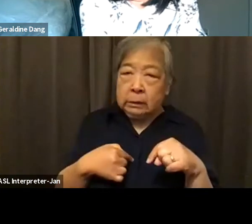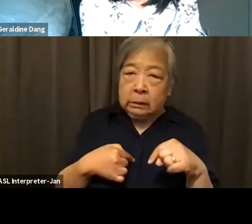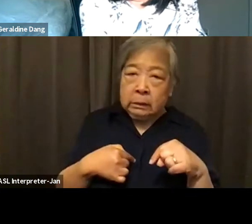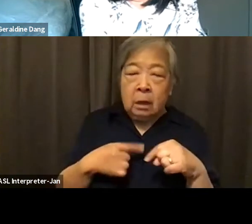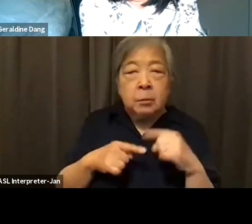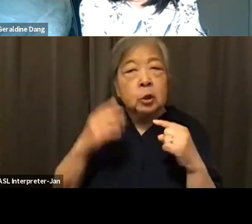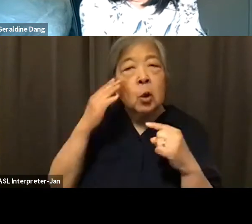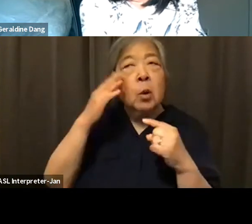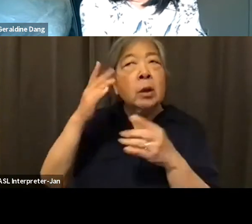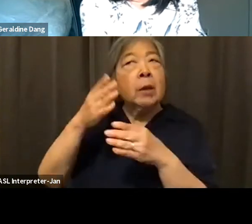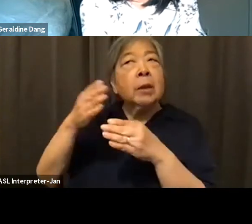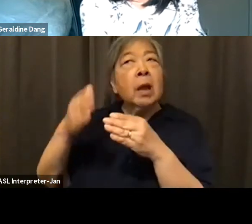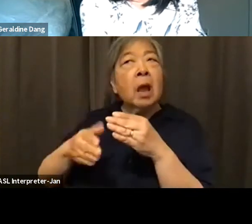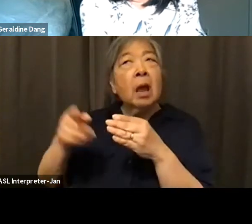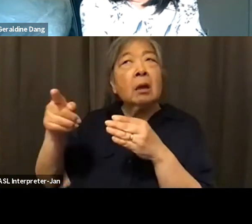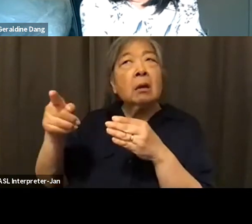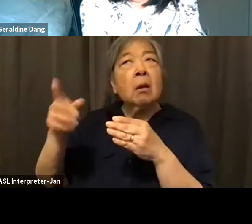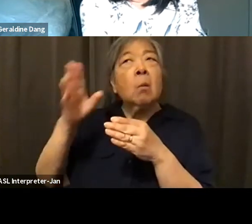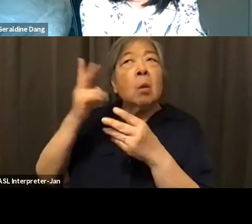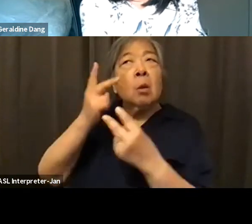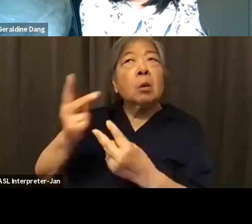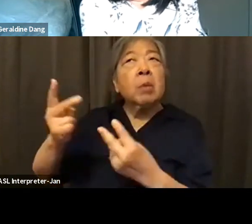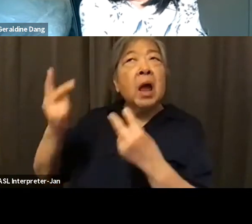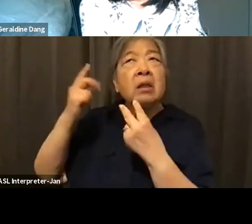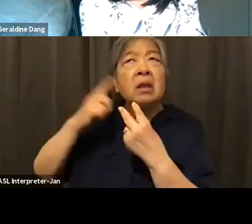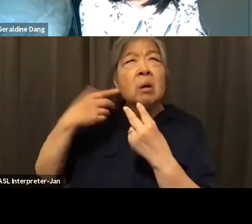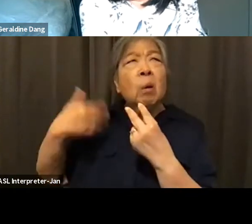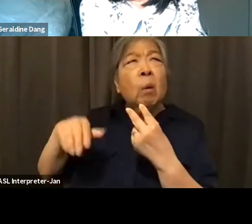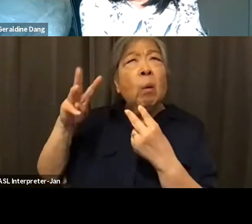be a chance, they'll look back on the experience and think, man, I've grown.